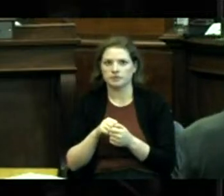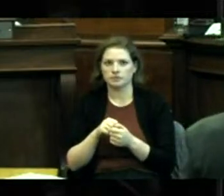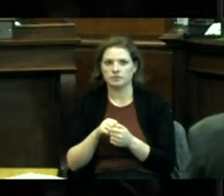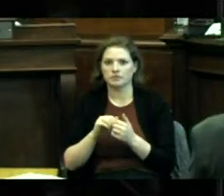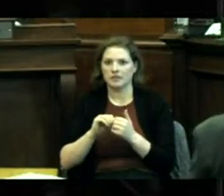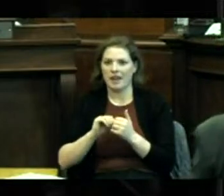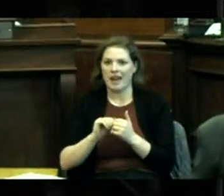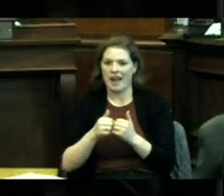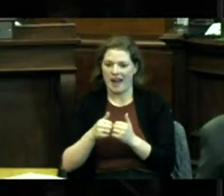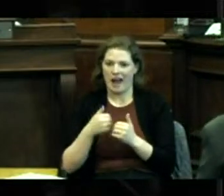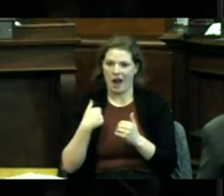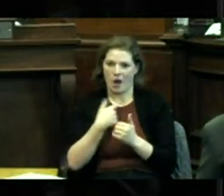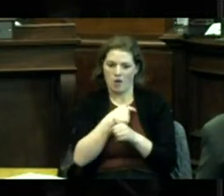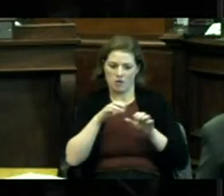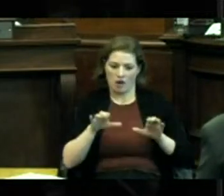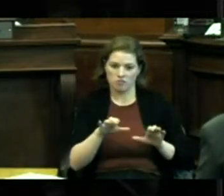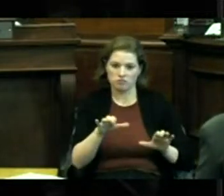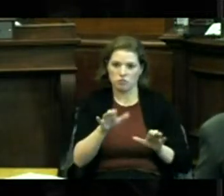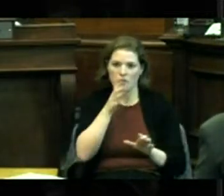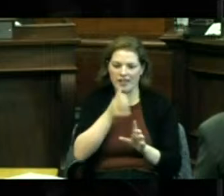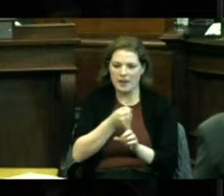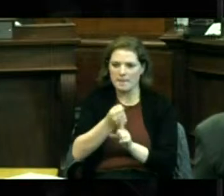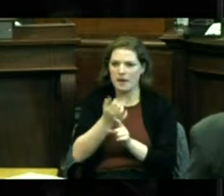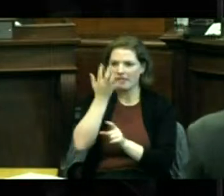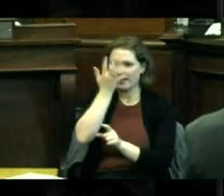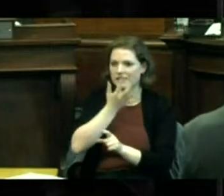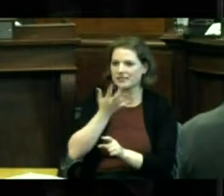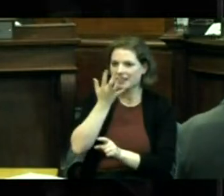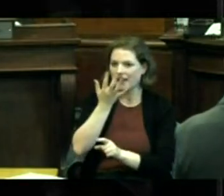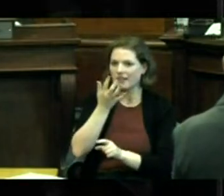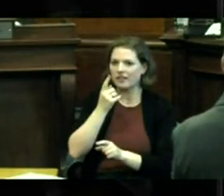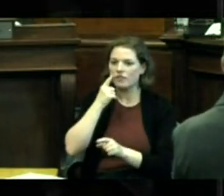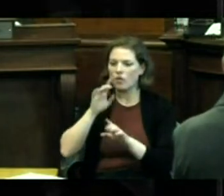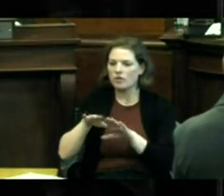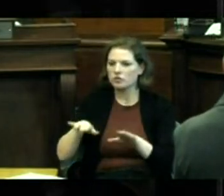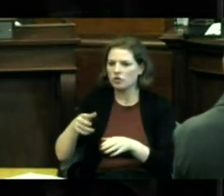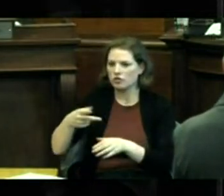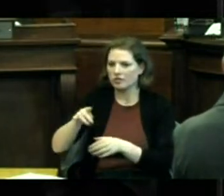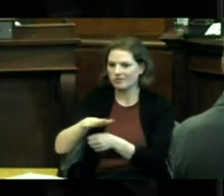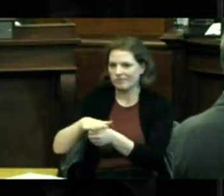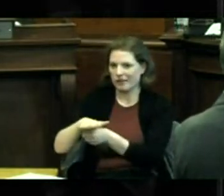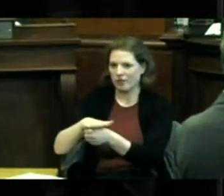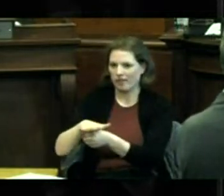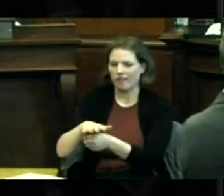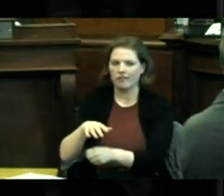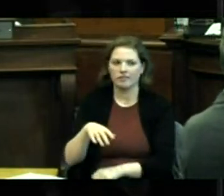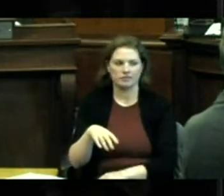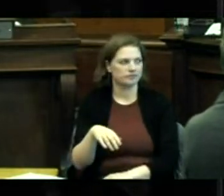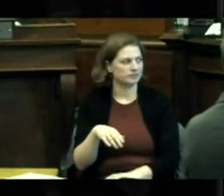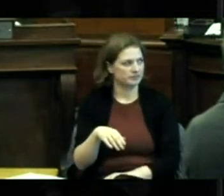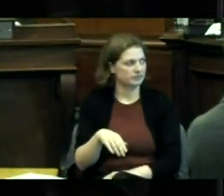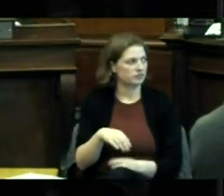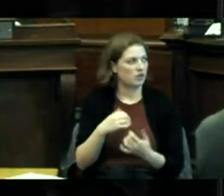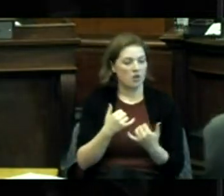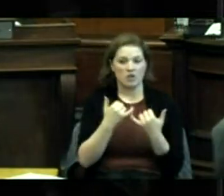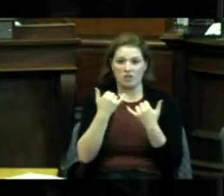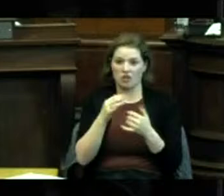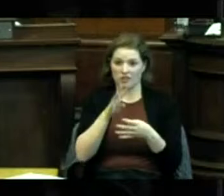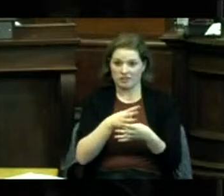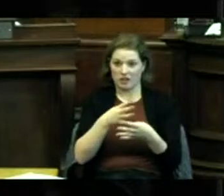want to be extra sensitive to how the things we do impact the esthetic of the park. With